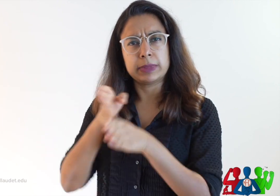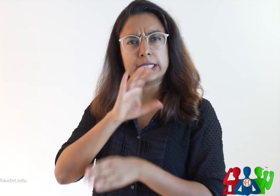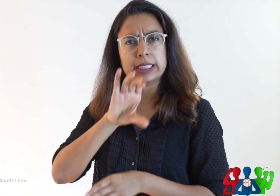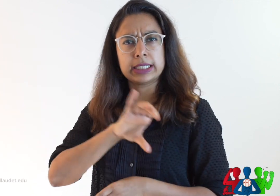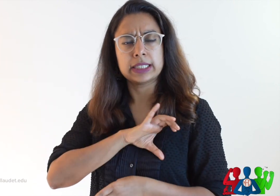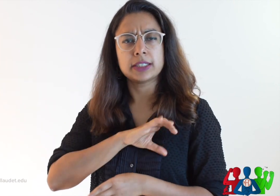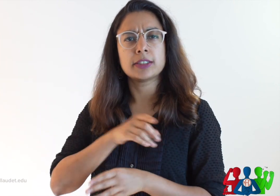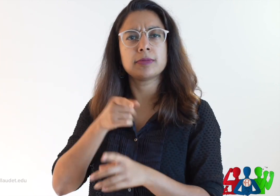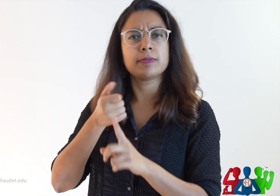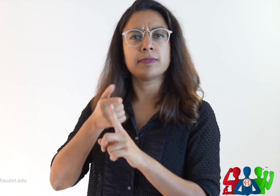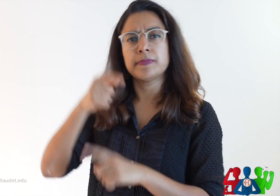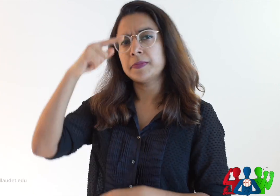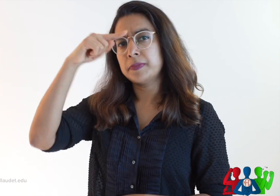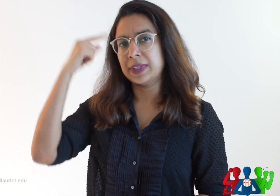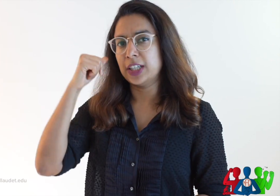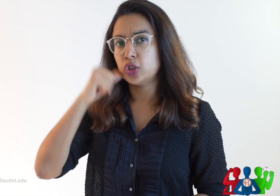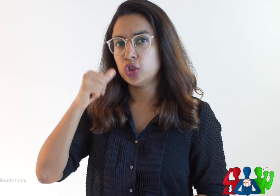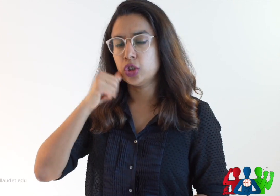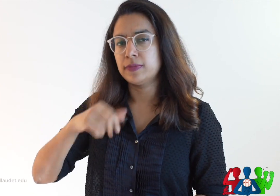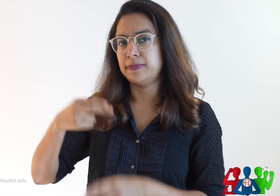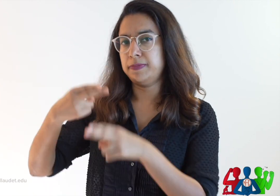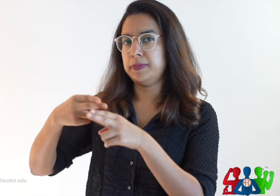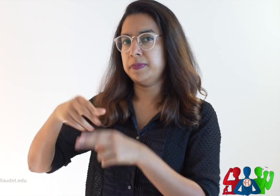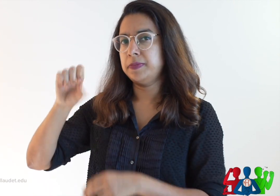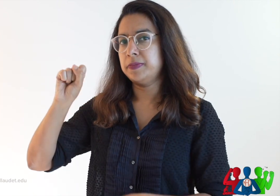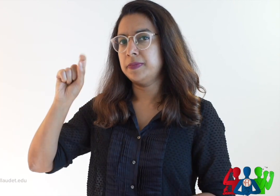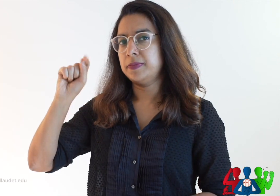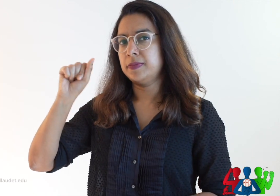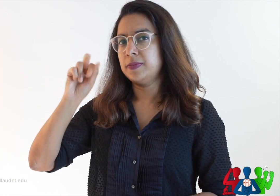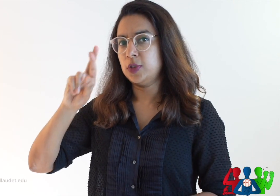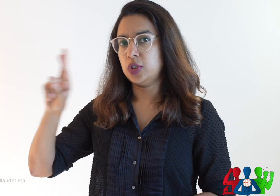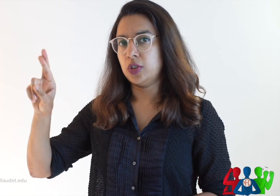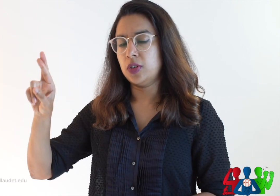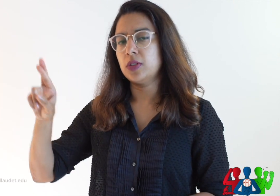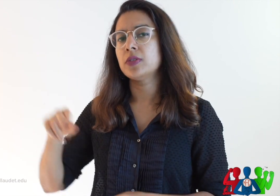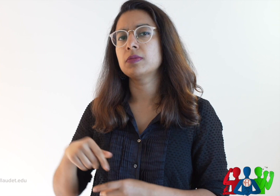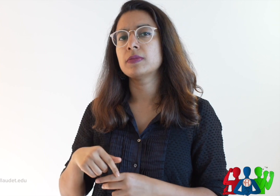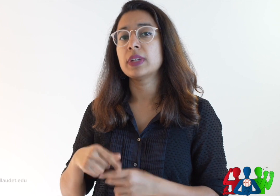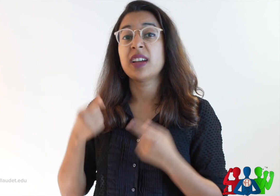The book is a story about a main character, a black girl by the name of Starr.